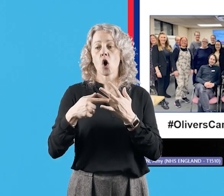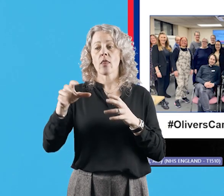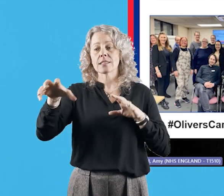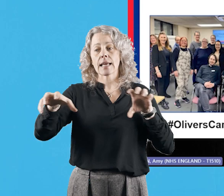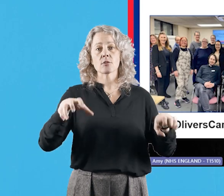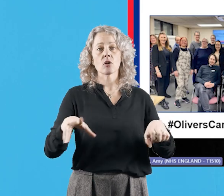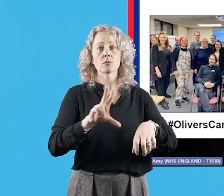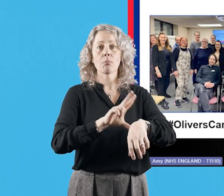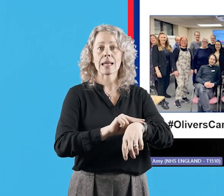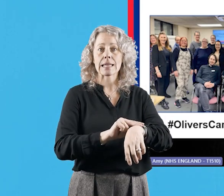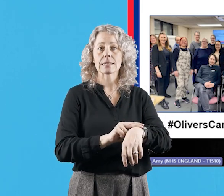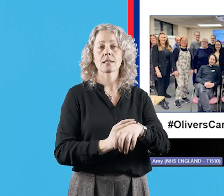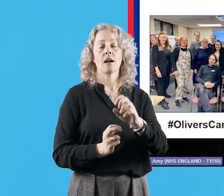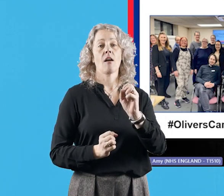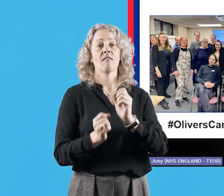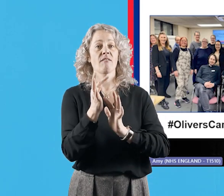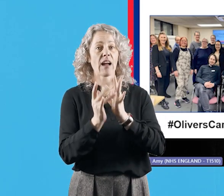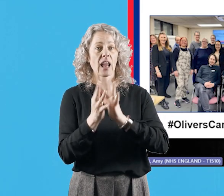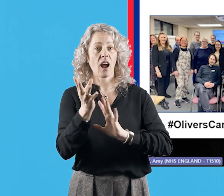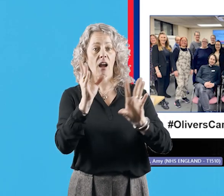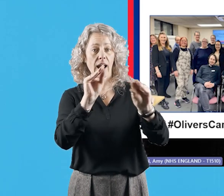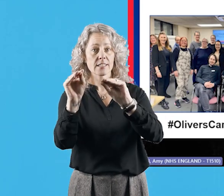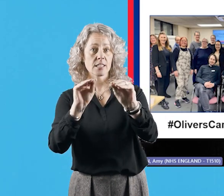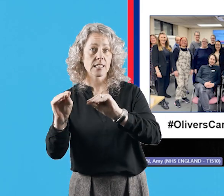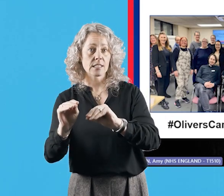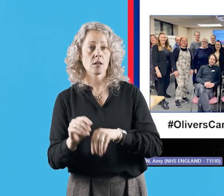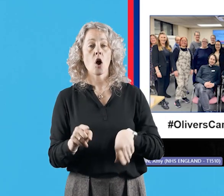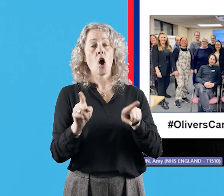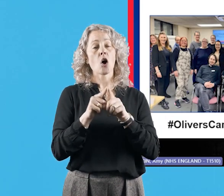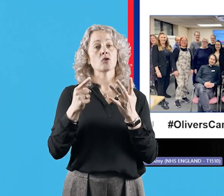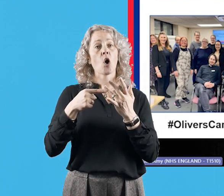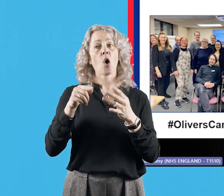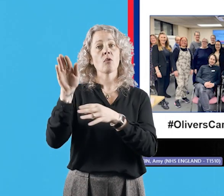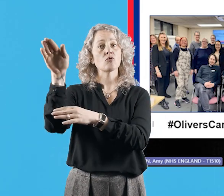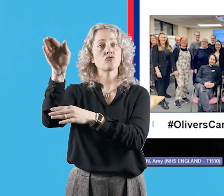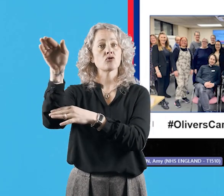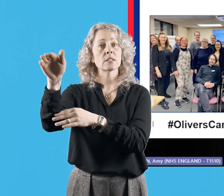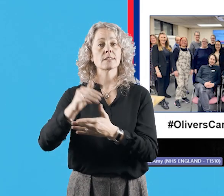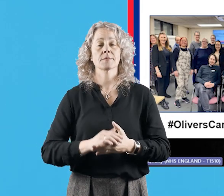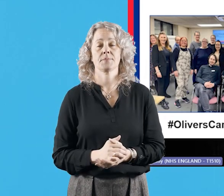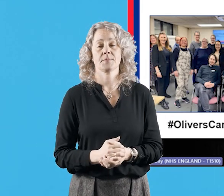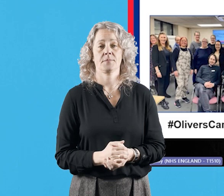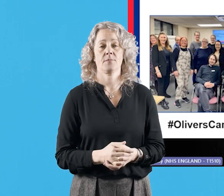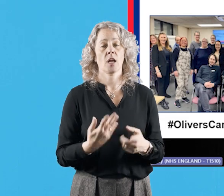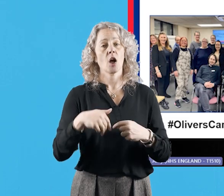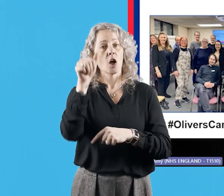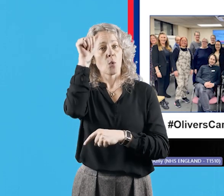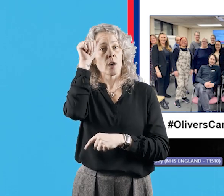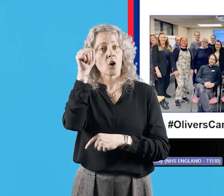sectors, fire, police, justice, you know, education, other countries. So we know that other people are accessing the